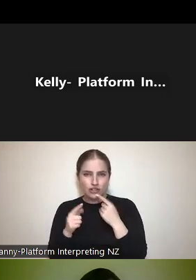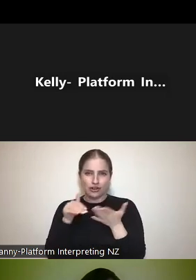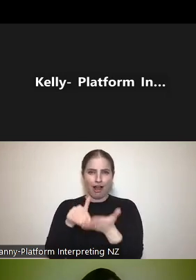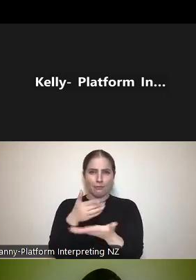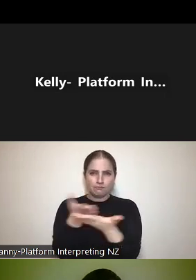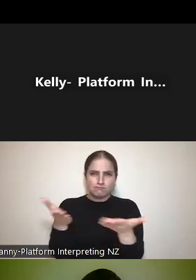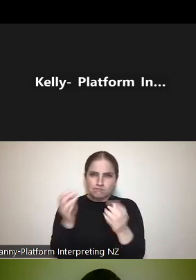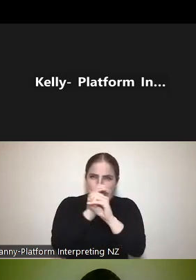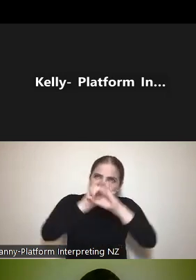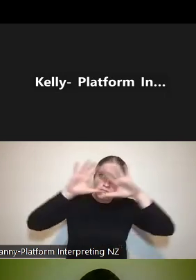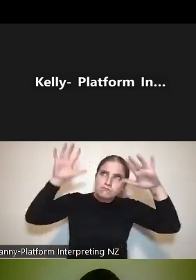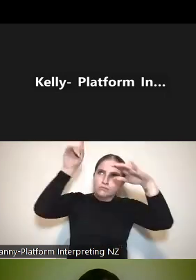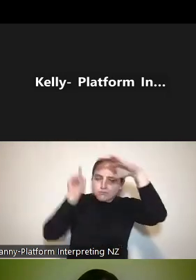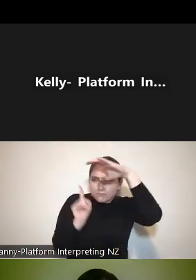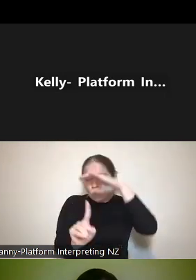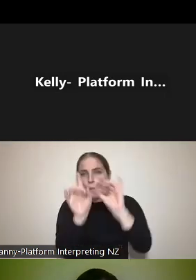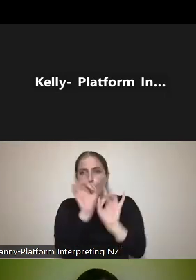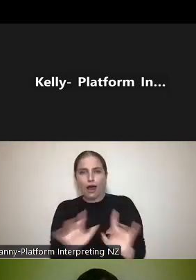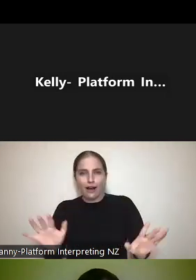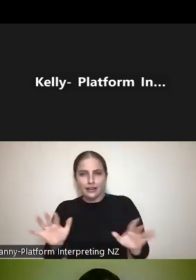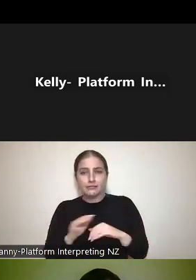This can help on a lot of different levels. Some